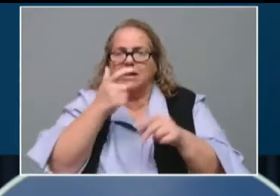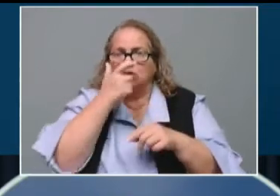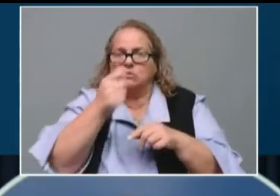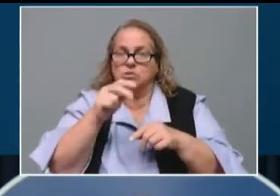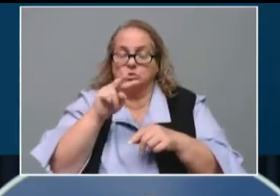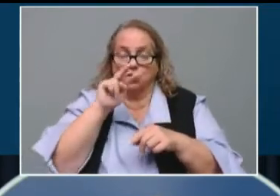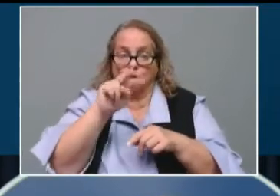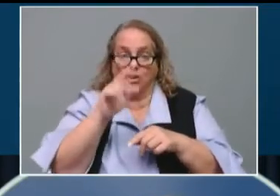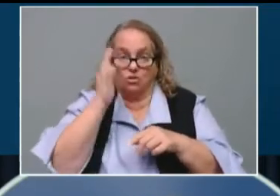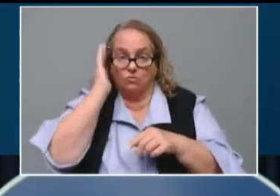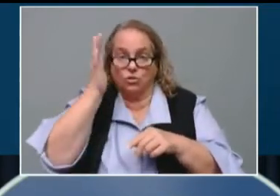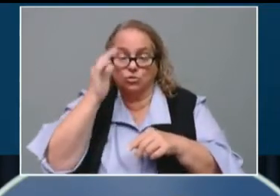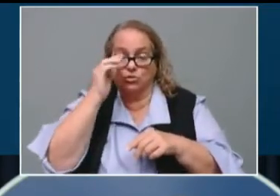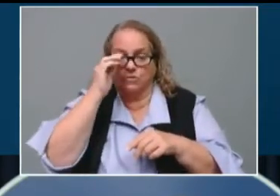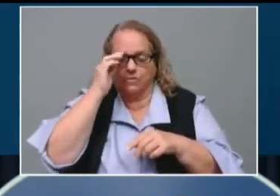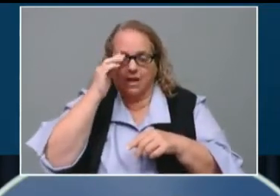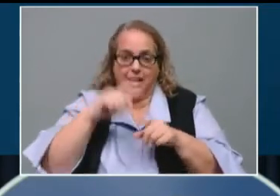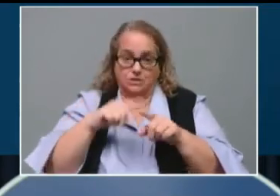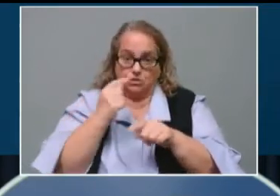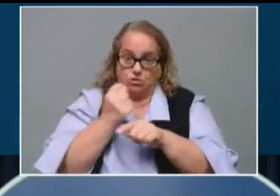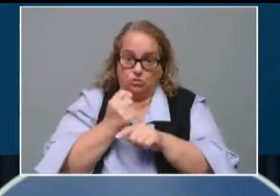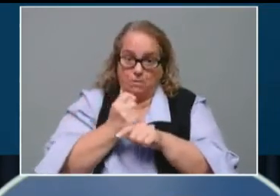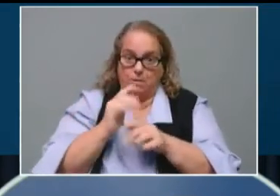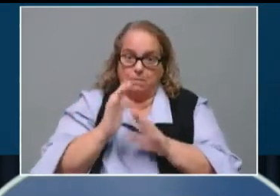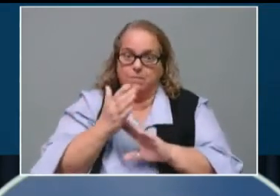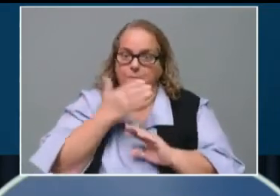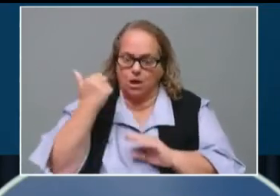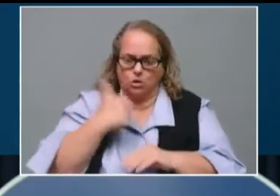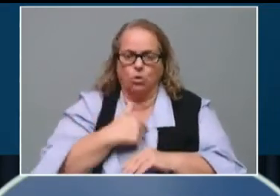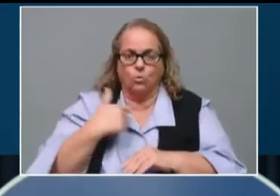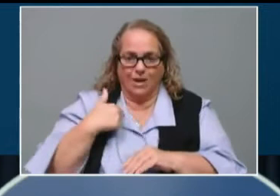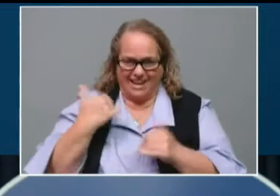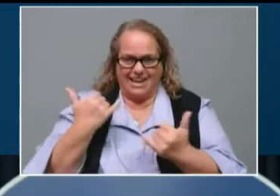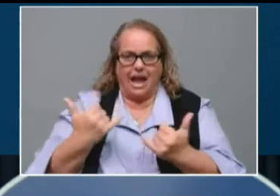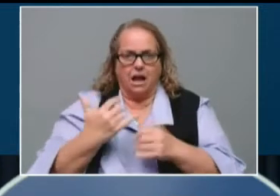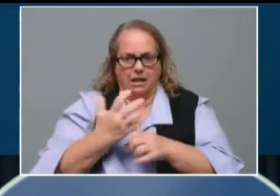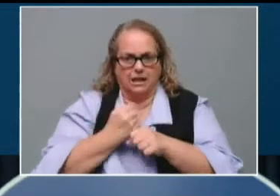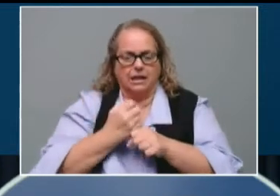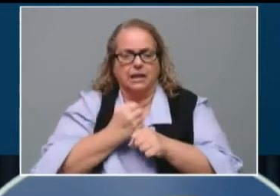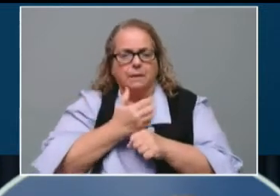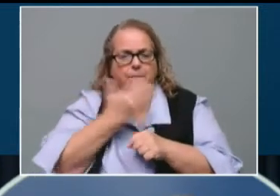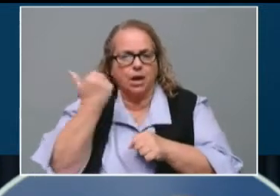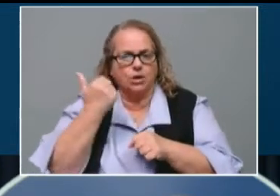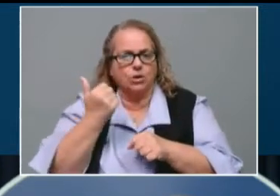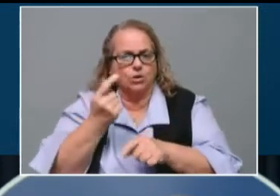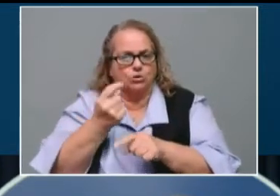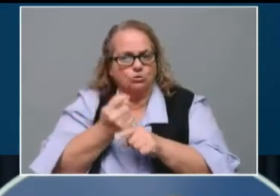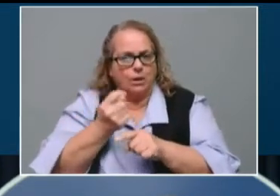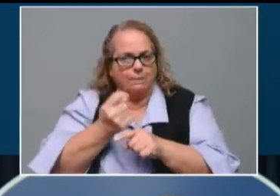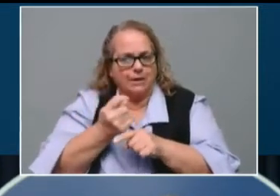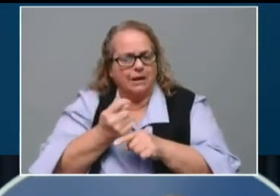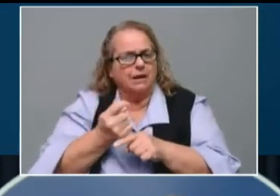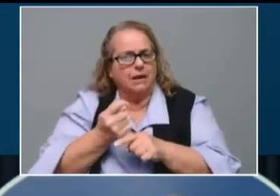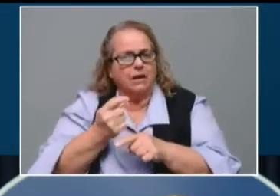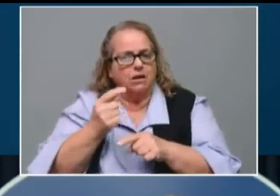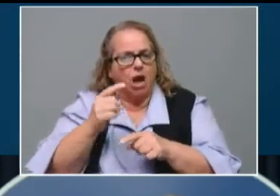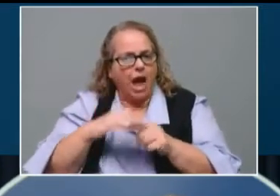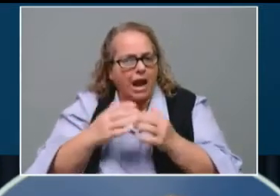get better because we are getting better at treating this. How many people are going to need to be on a ventilator. But take a look at this and